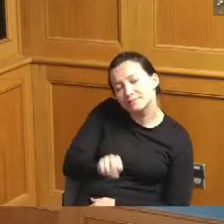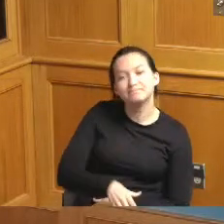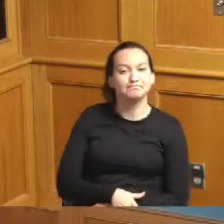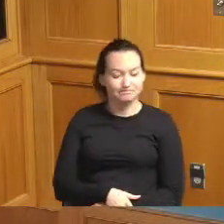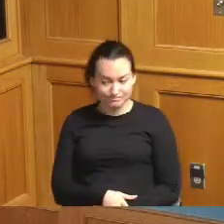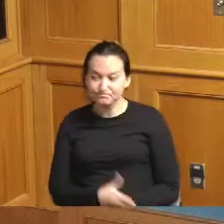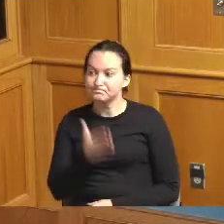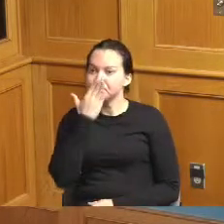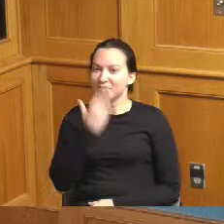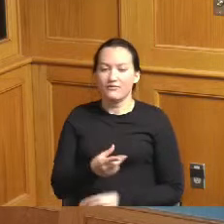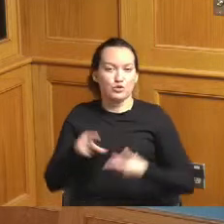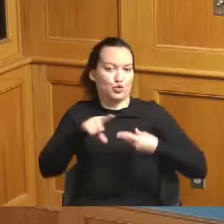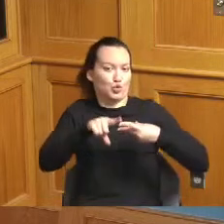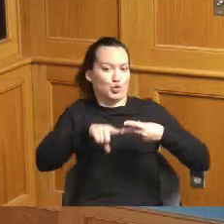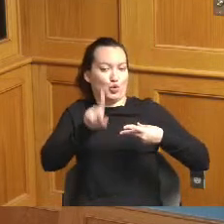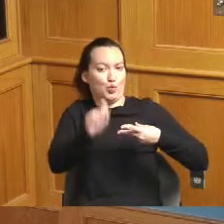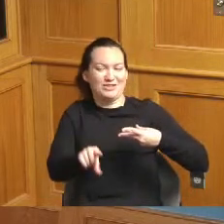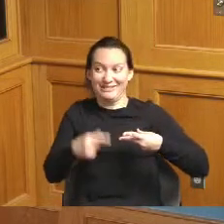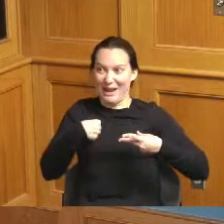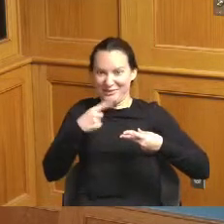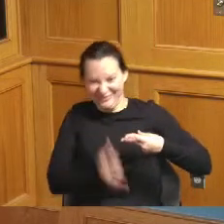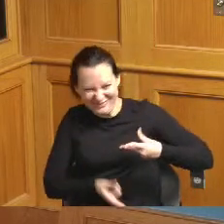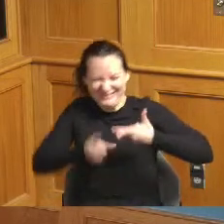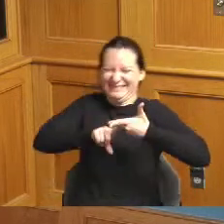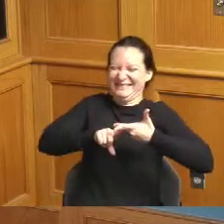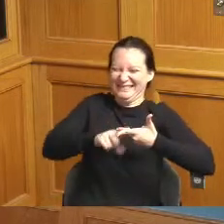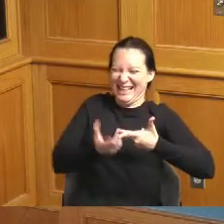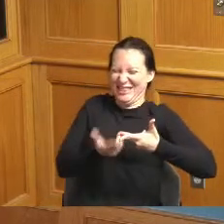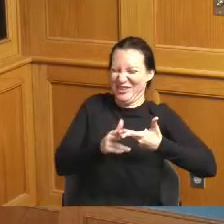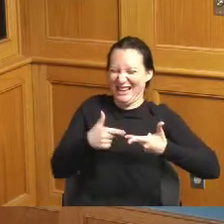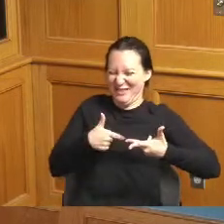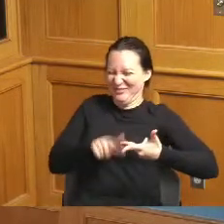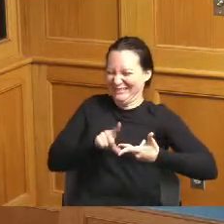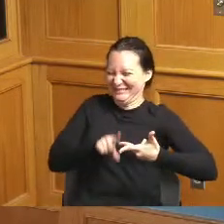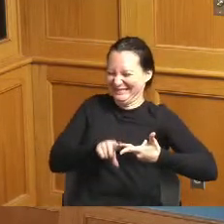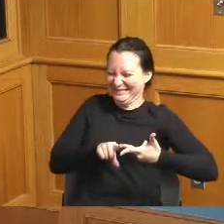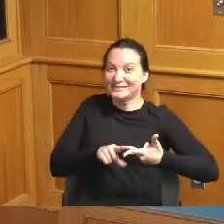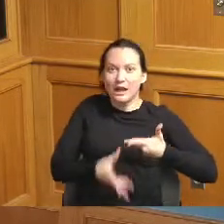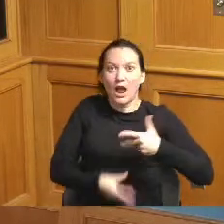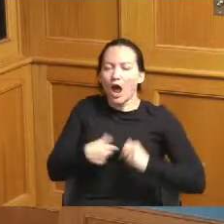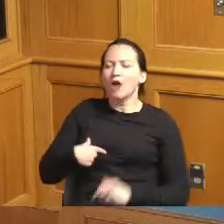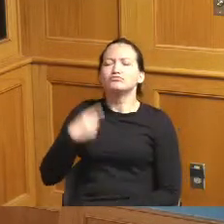I only had two questions but now I have three okay because I've always thought the Broadway